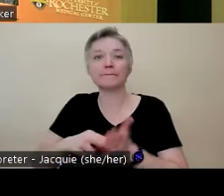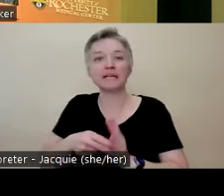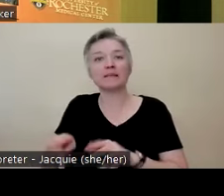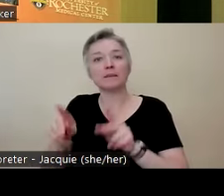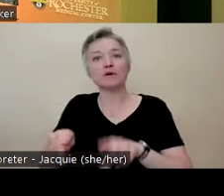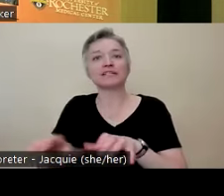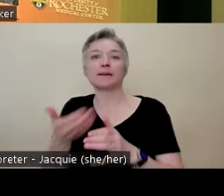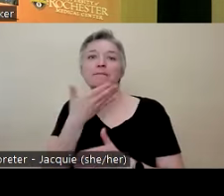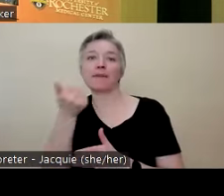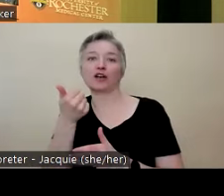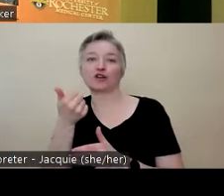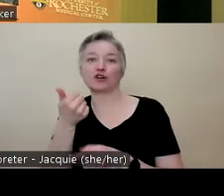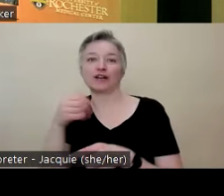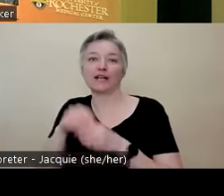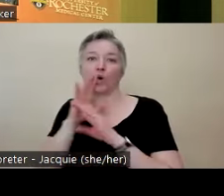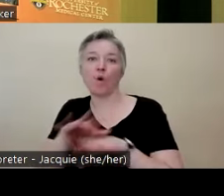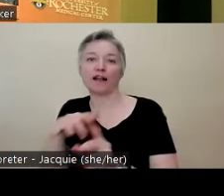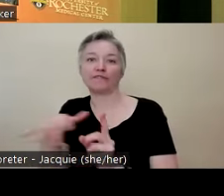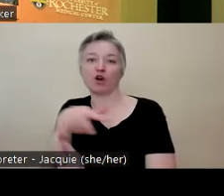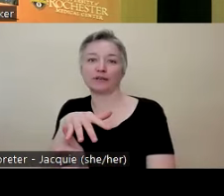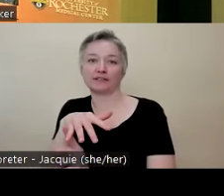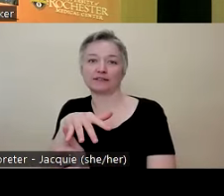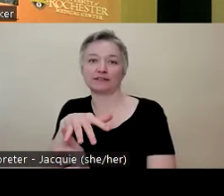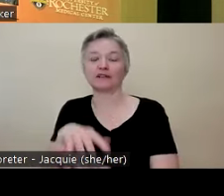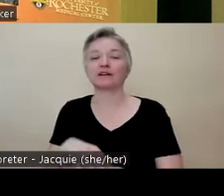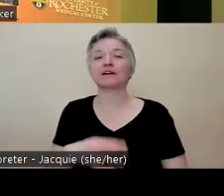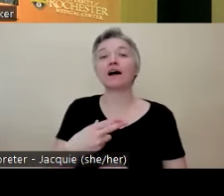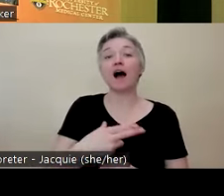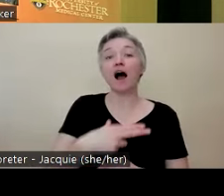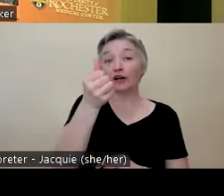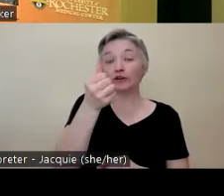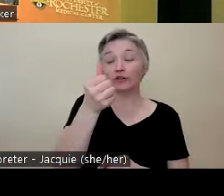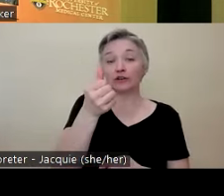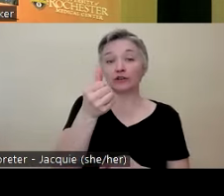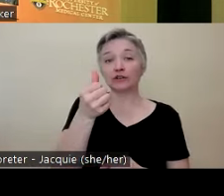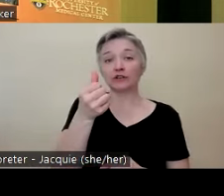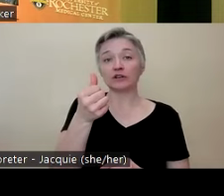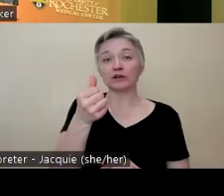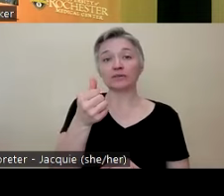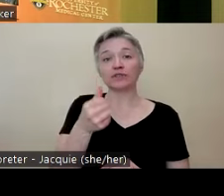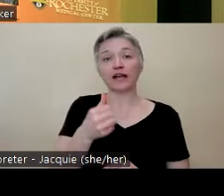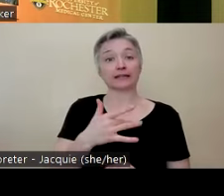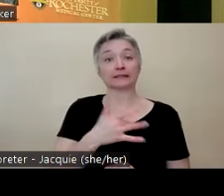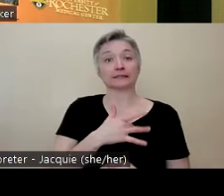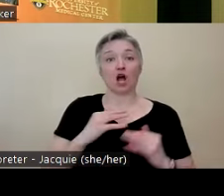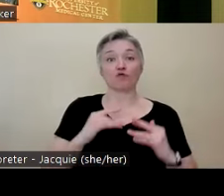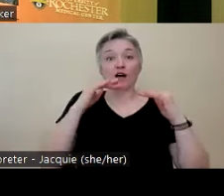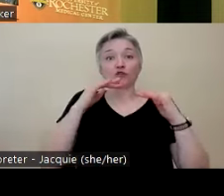relative to noise and then a higher arousal change score meant that that person was more